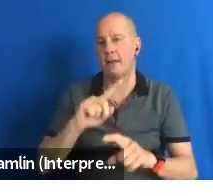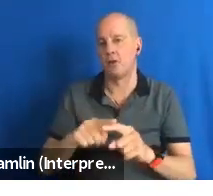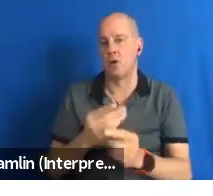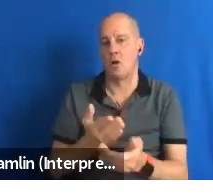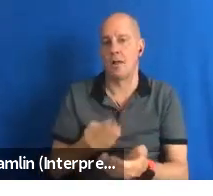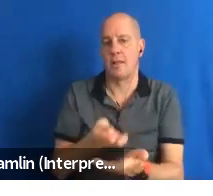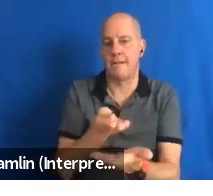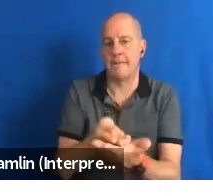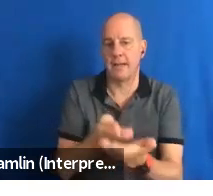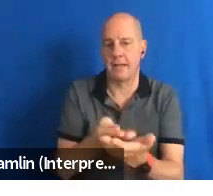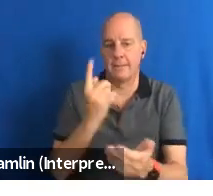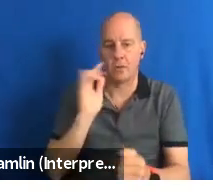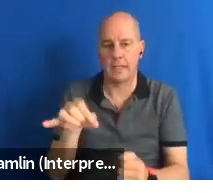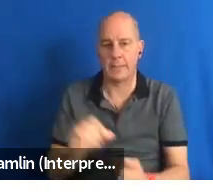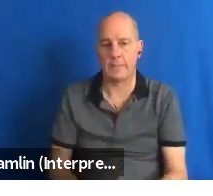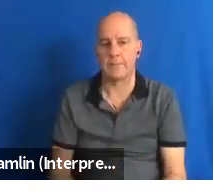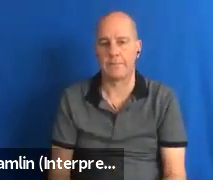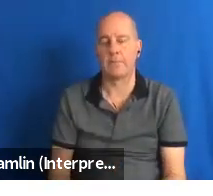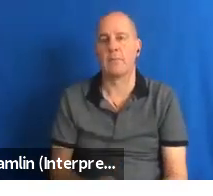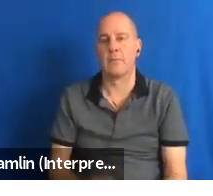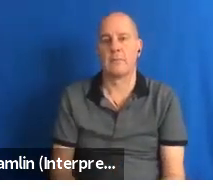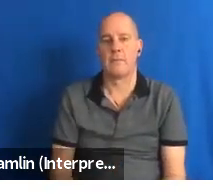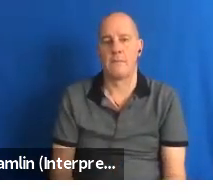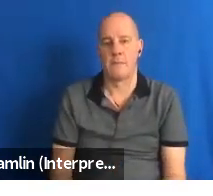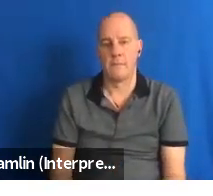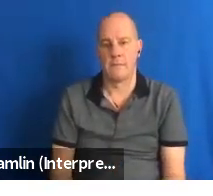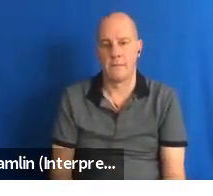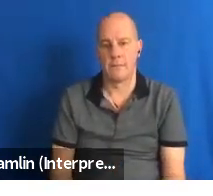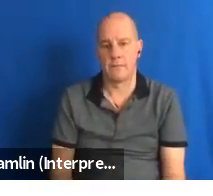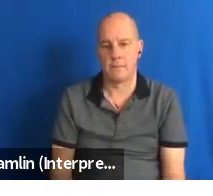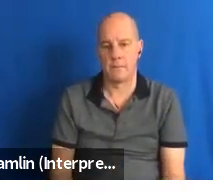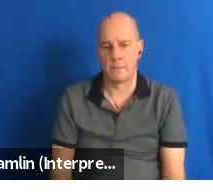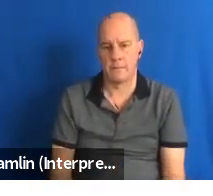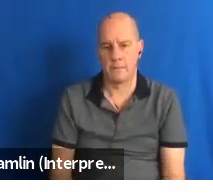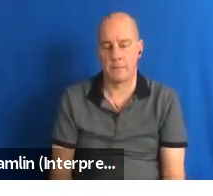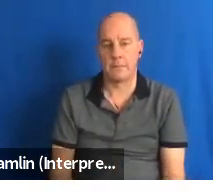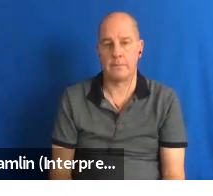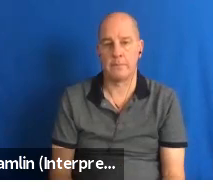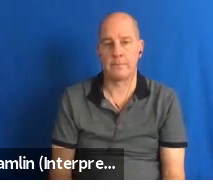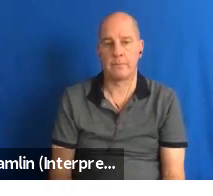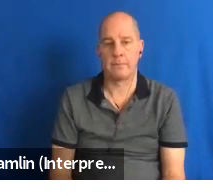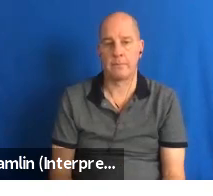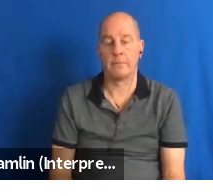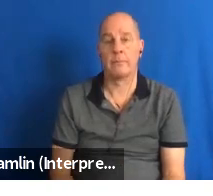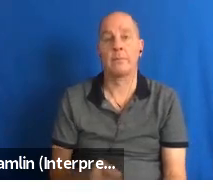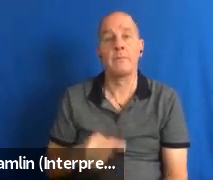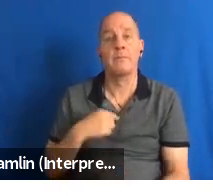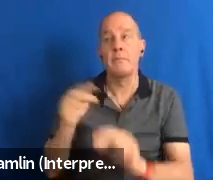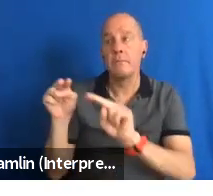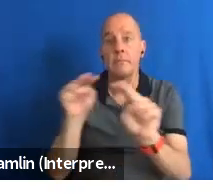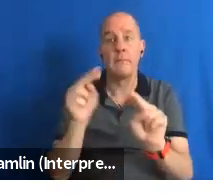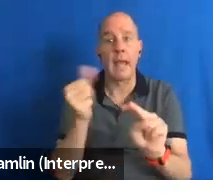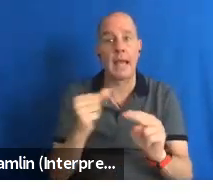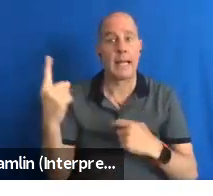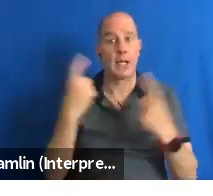concerns regarding food security and so forth. I look forward to any questions during Q&A. Again,